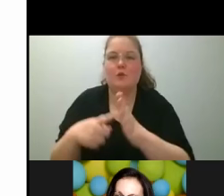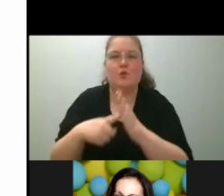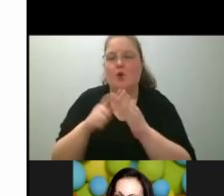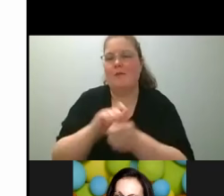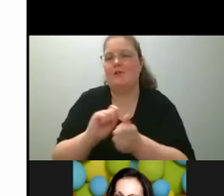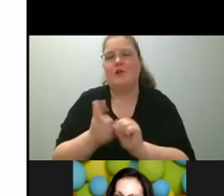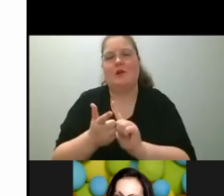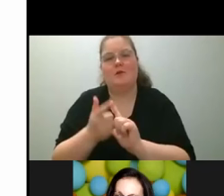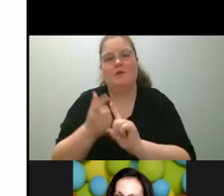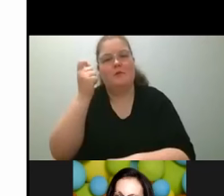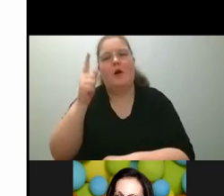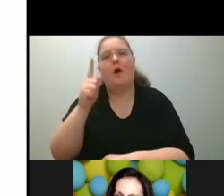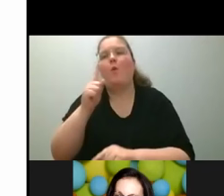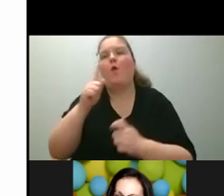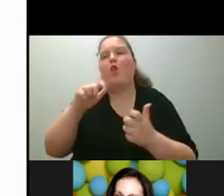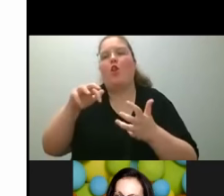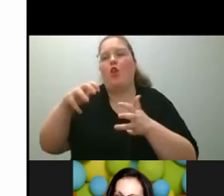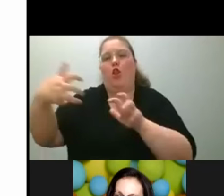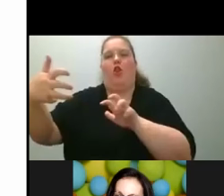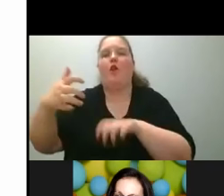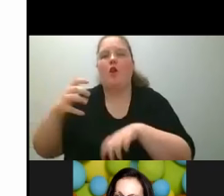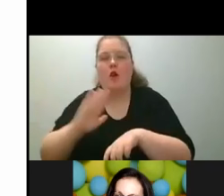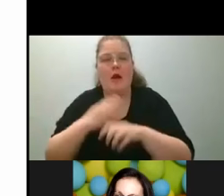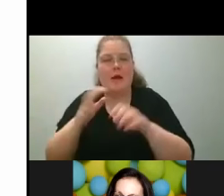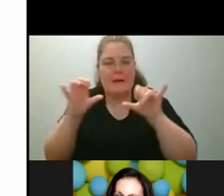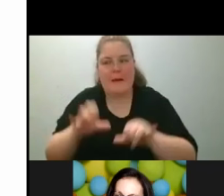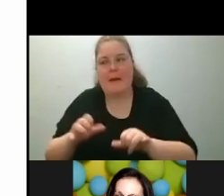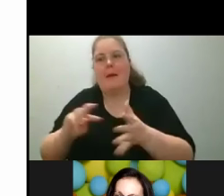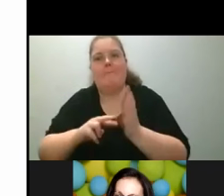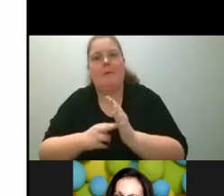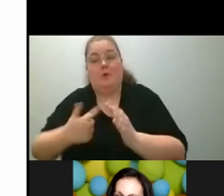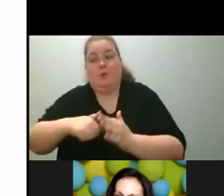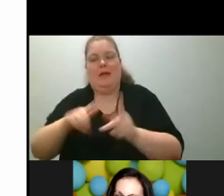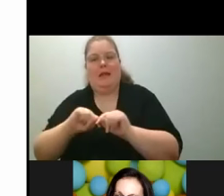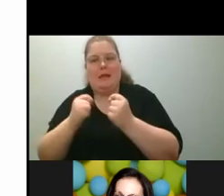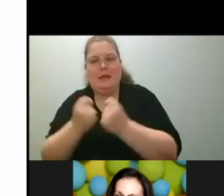as this will just cause additional delays, while the team has to take more time